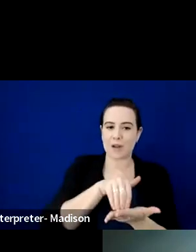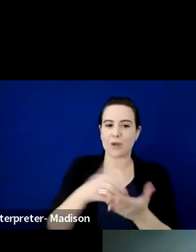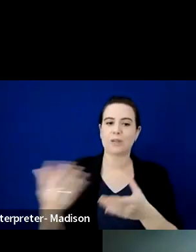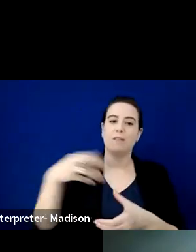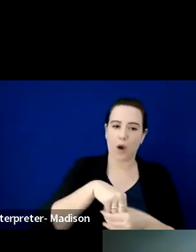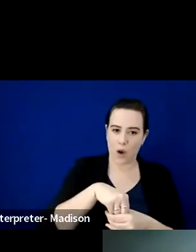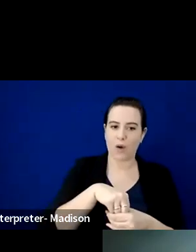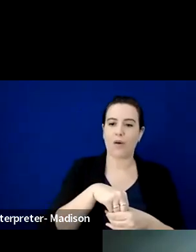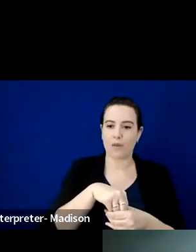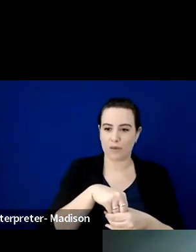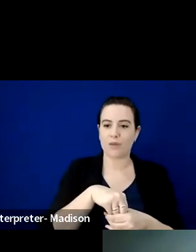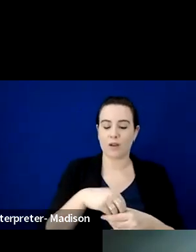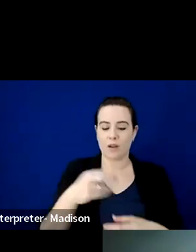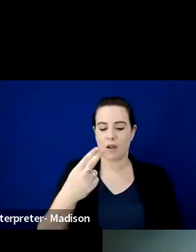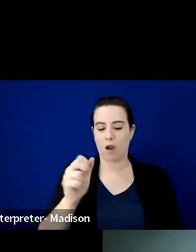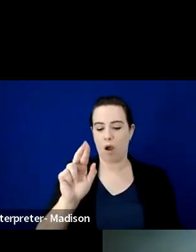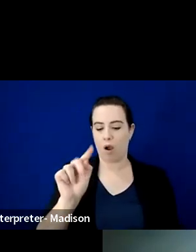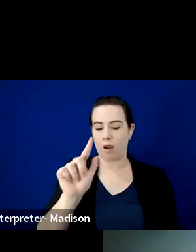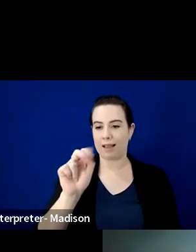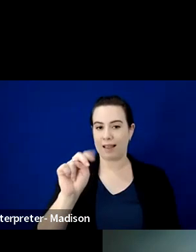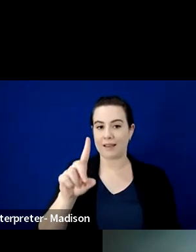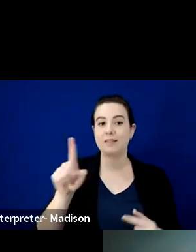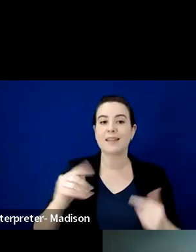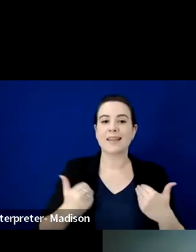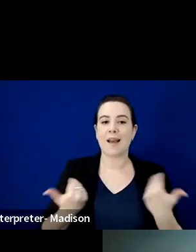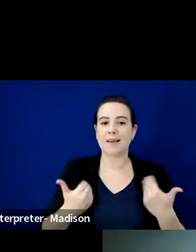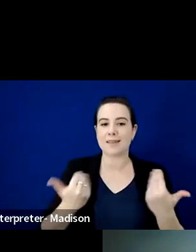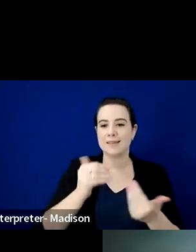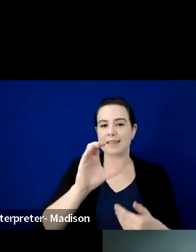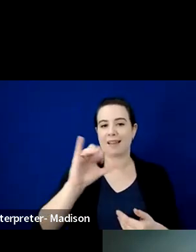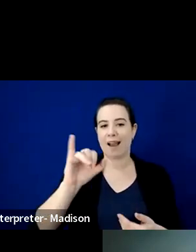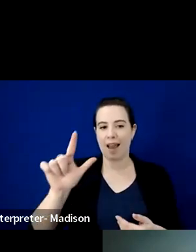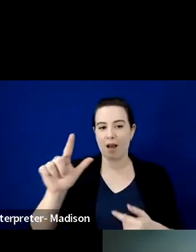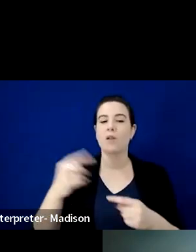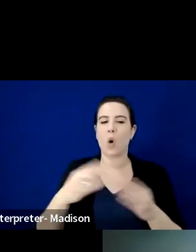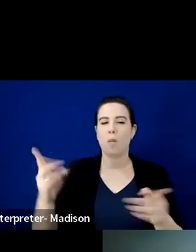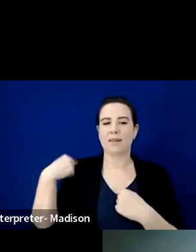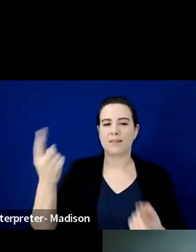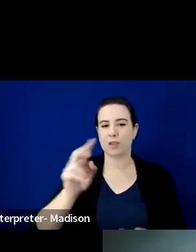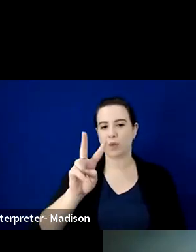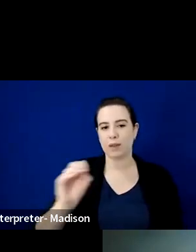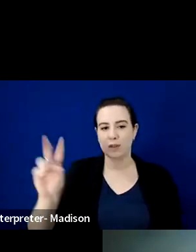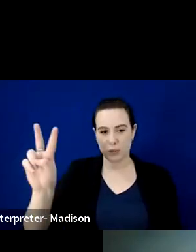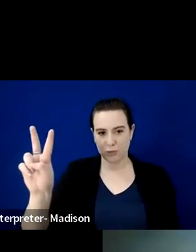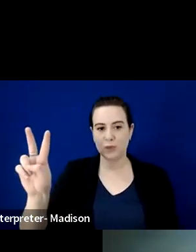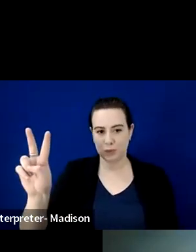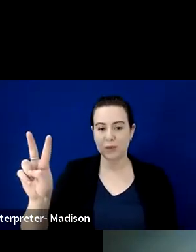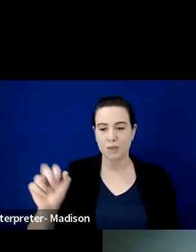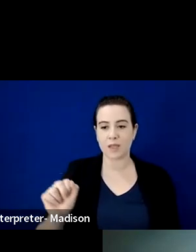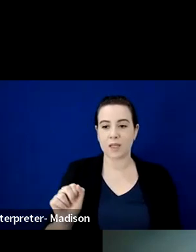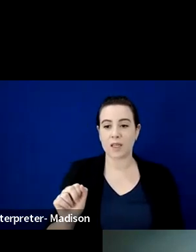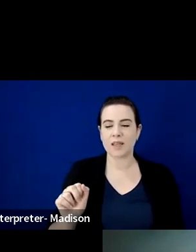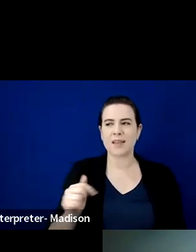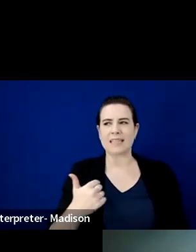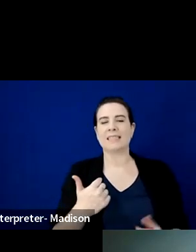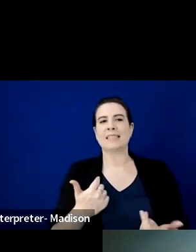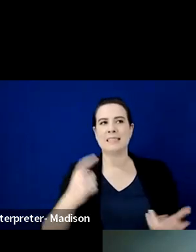But communication and networking is key, in anything, but in this as well.